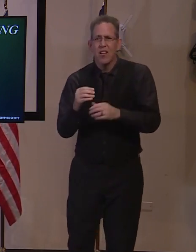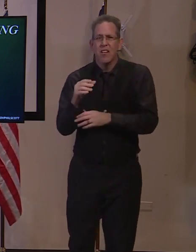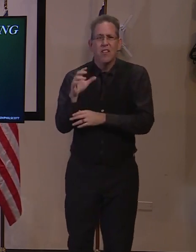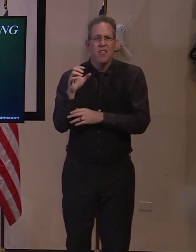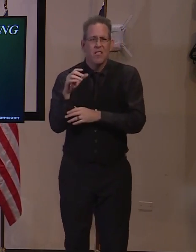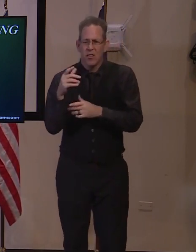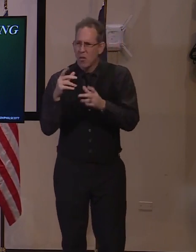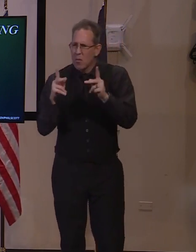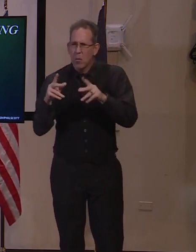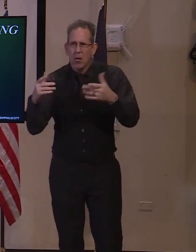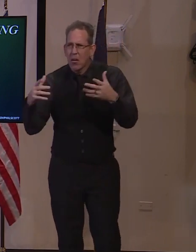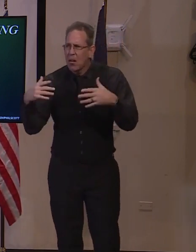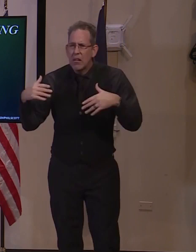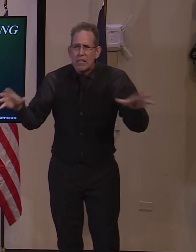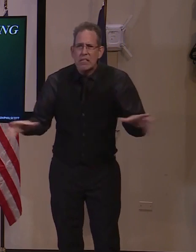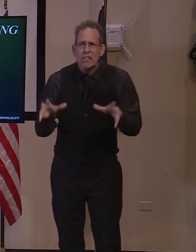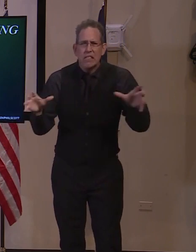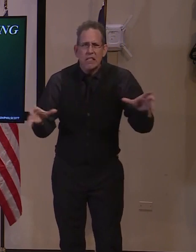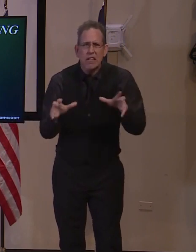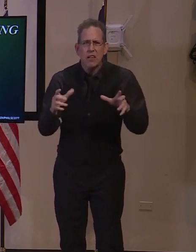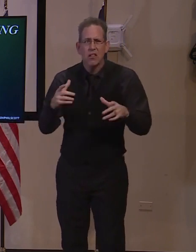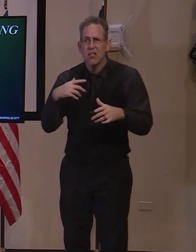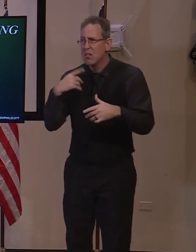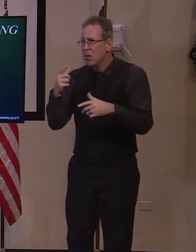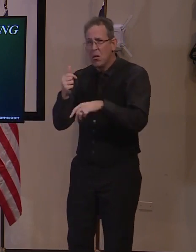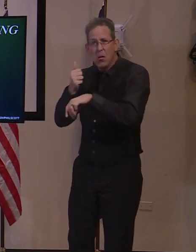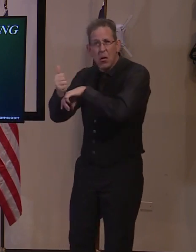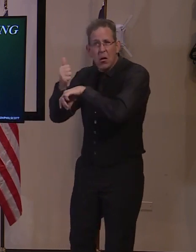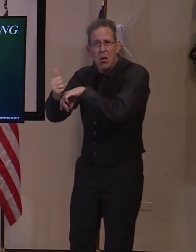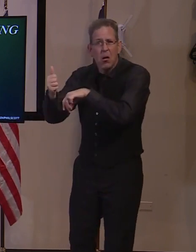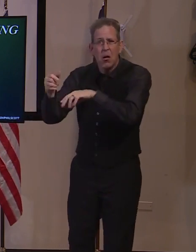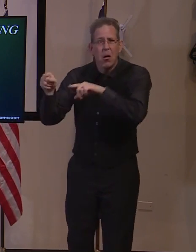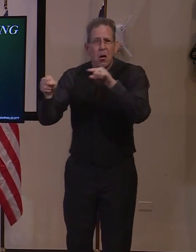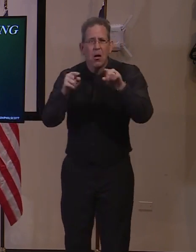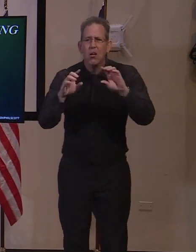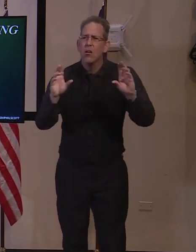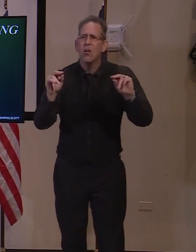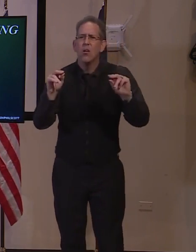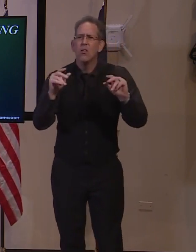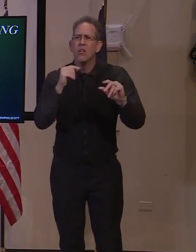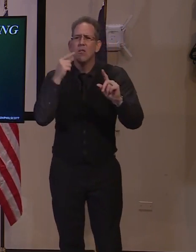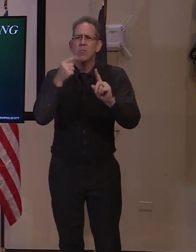A few months ago, Vermont became one of the first states to implement a vaccine